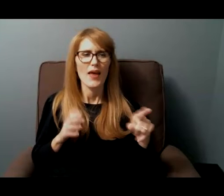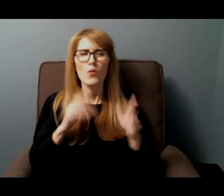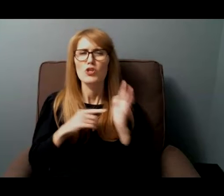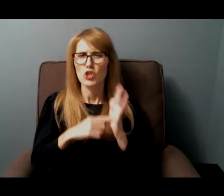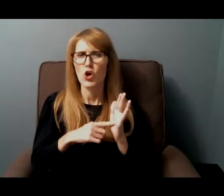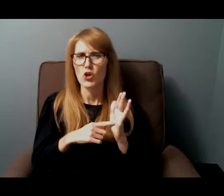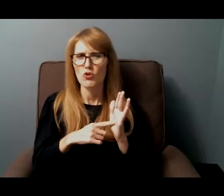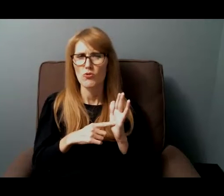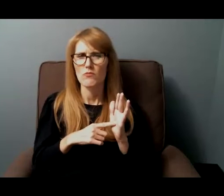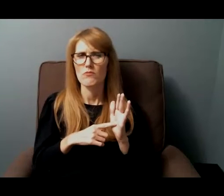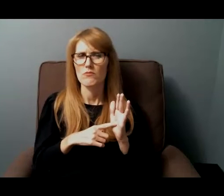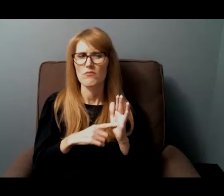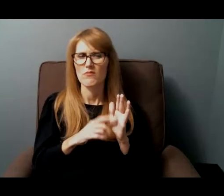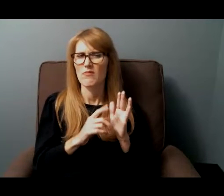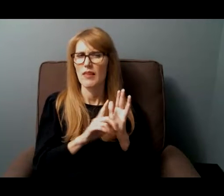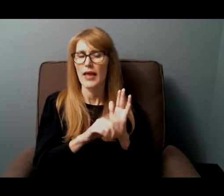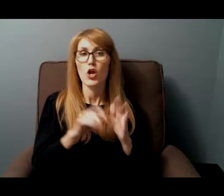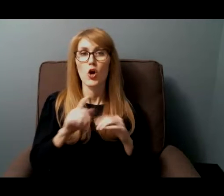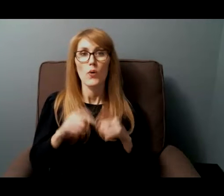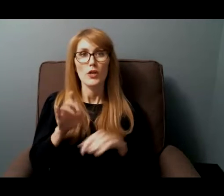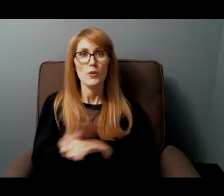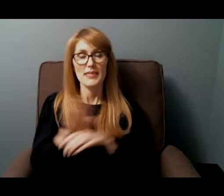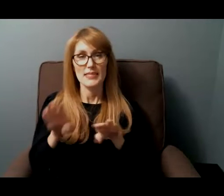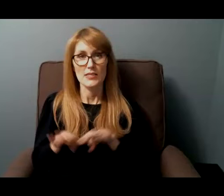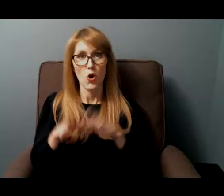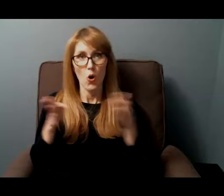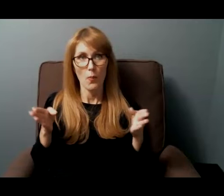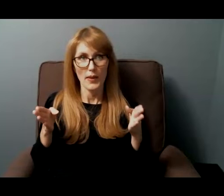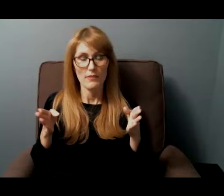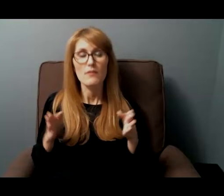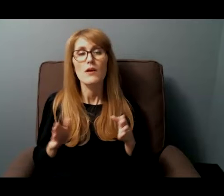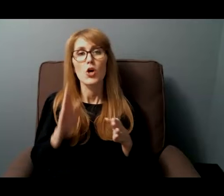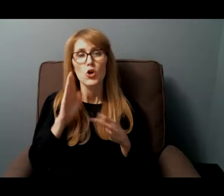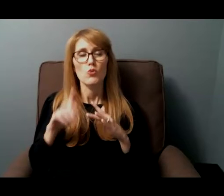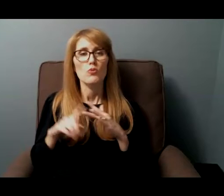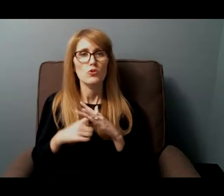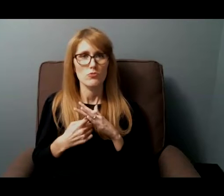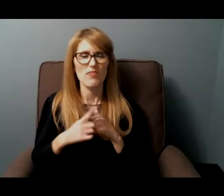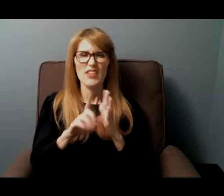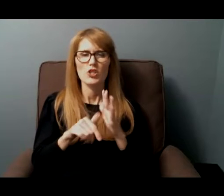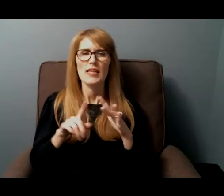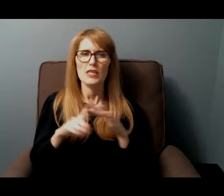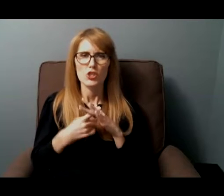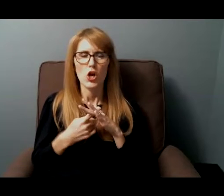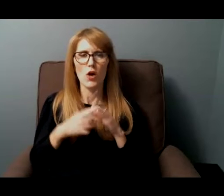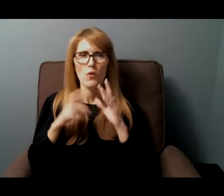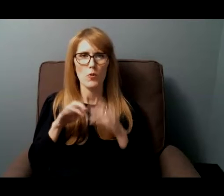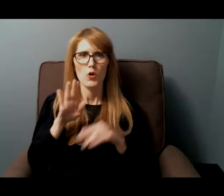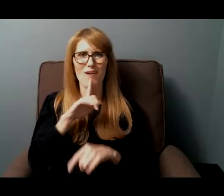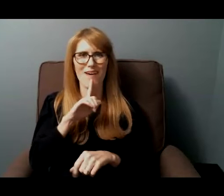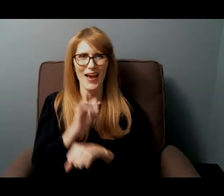your business is open, you'll eventually report what your actual NESE is each month, if you can.